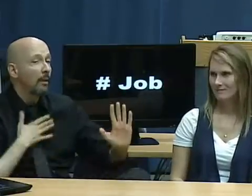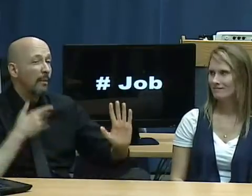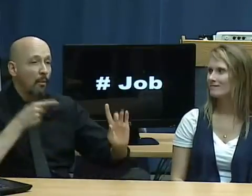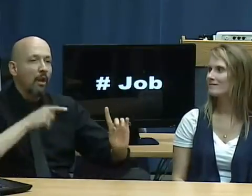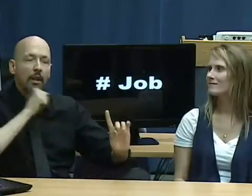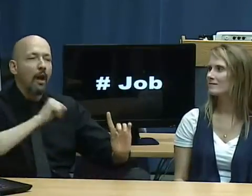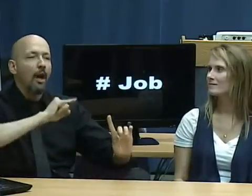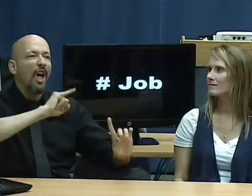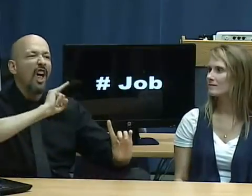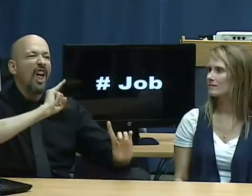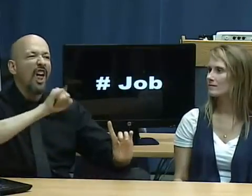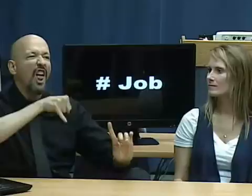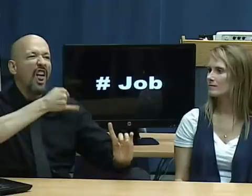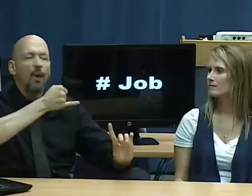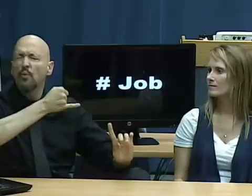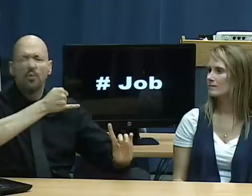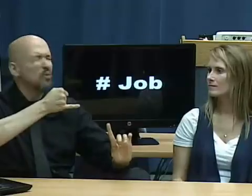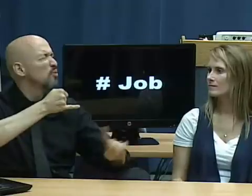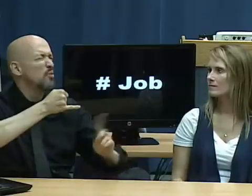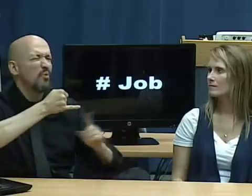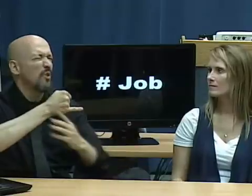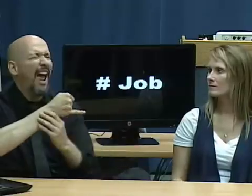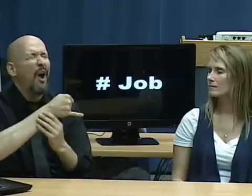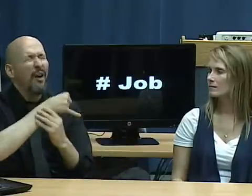My point is, it's not a "J." That torques the wrist.